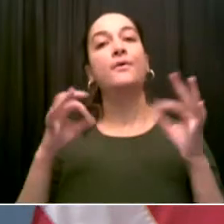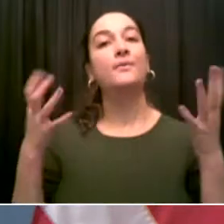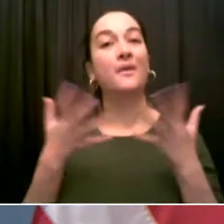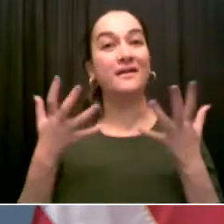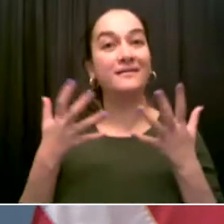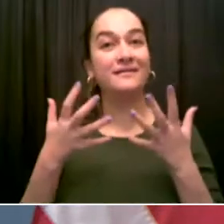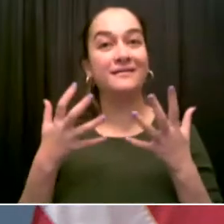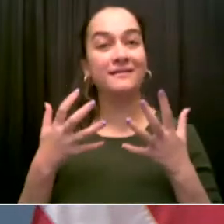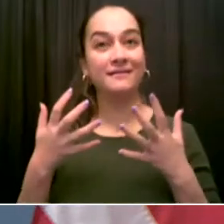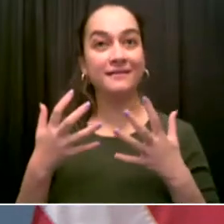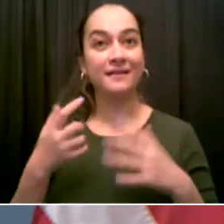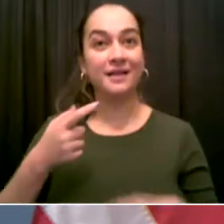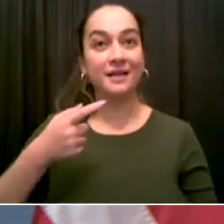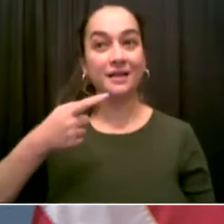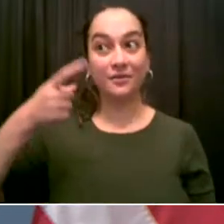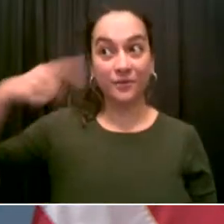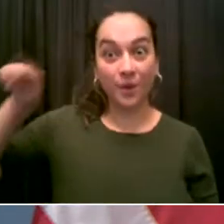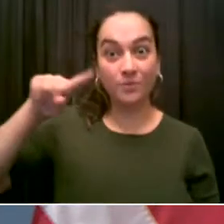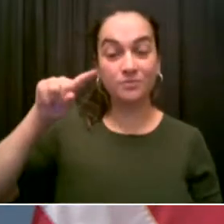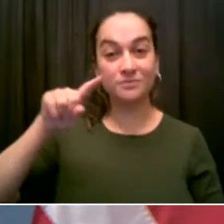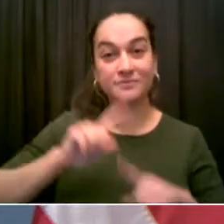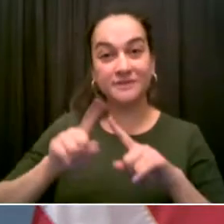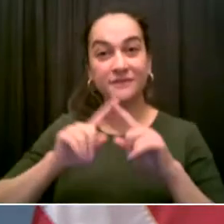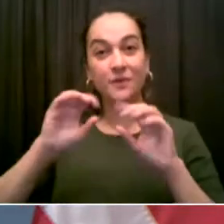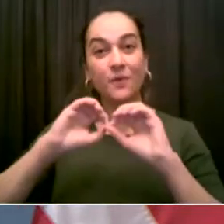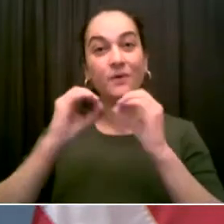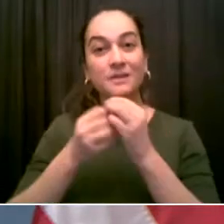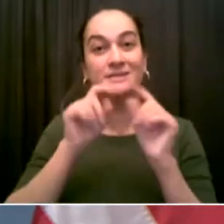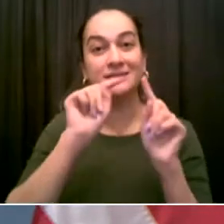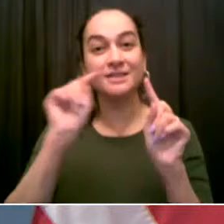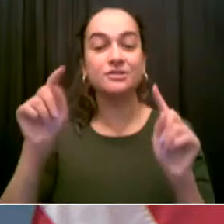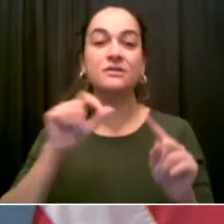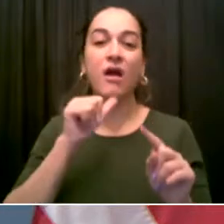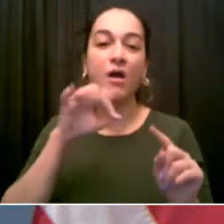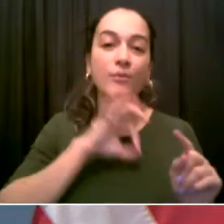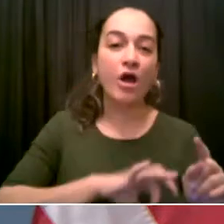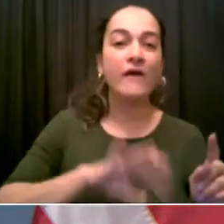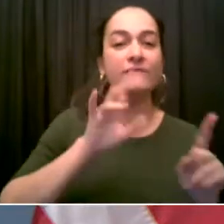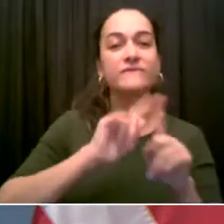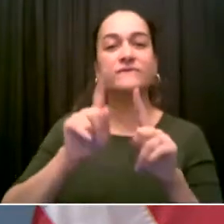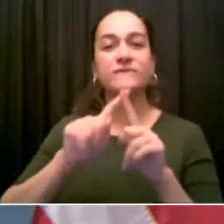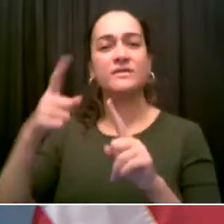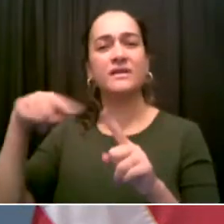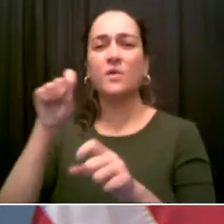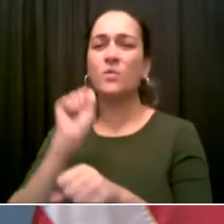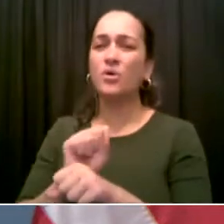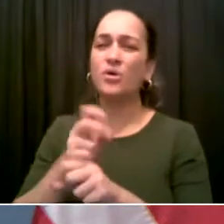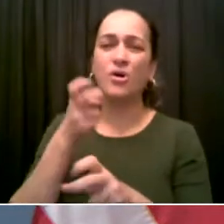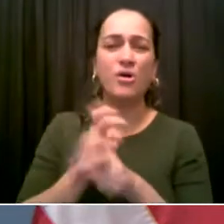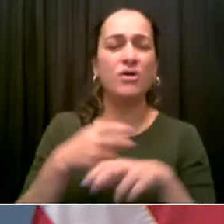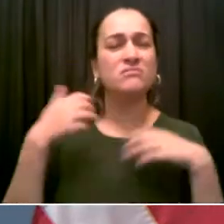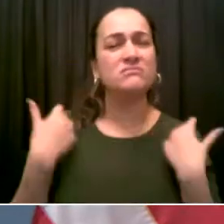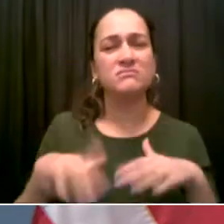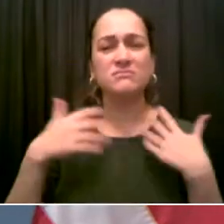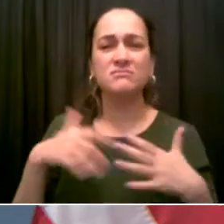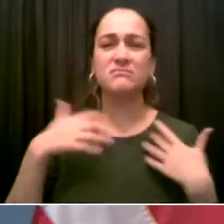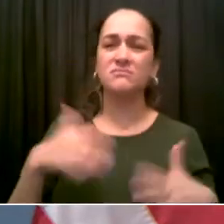VERSUS BEHIN THE CLOSED DOOR. I DON'T WANT TO LOSE SIGHT OF THE EXTRAORDINARY WORK THE PROVIDERHS AV E